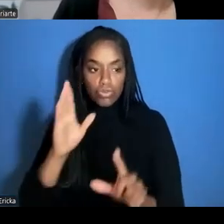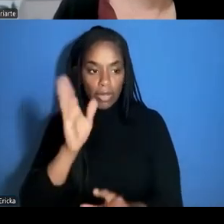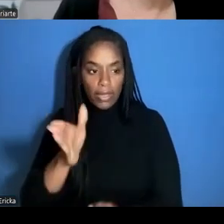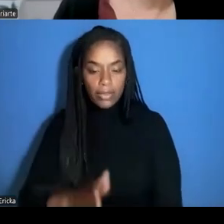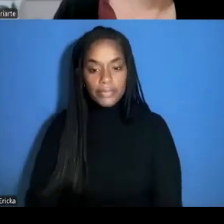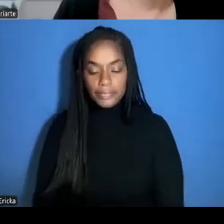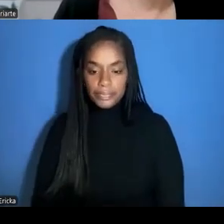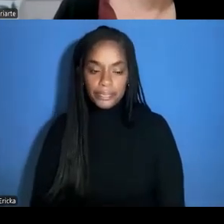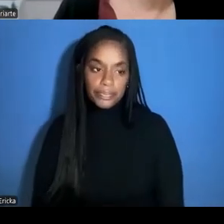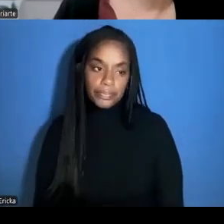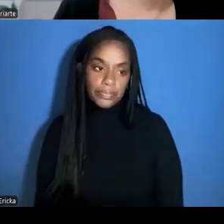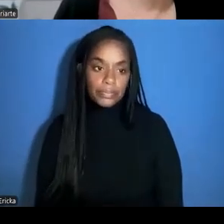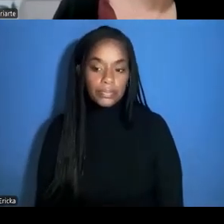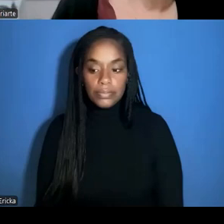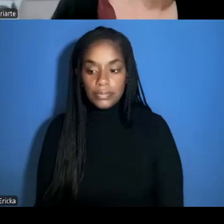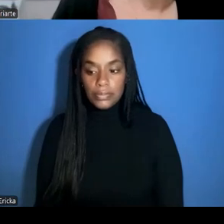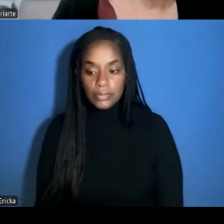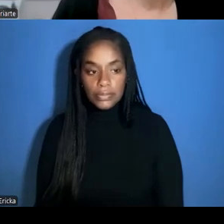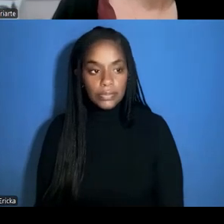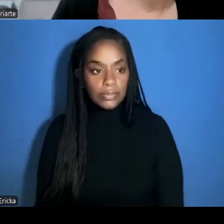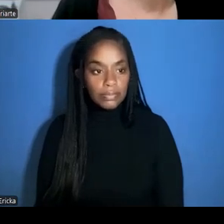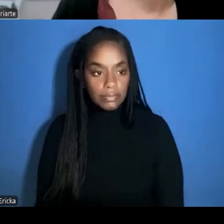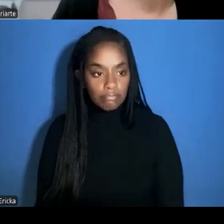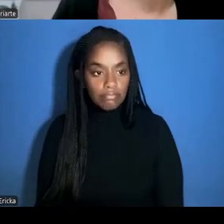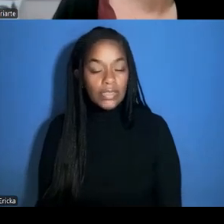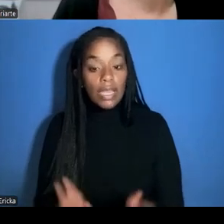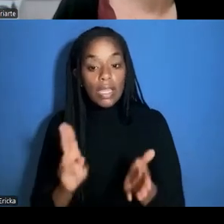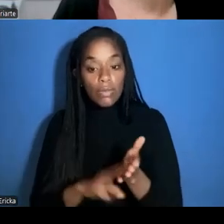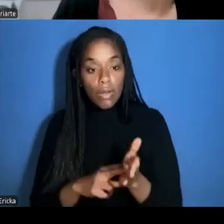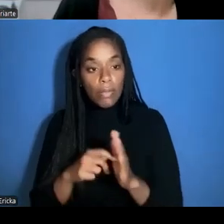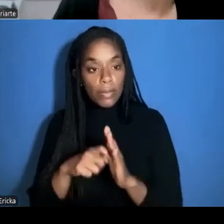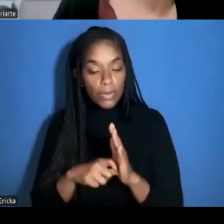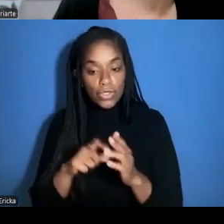And enrollment brochure. Fact sheet for parents and guardians.